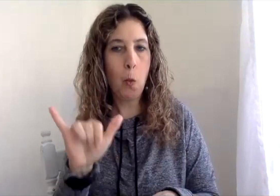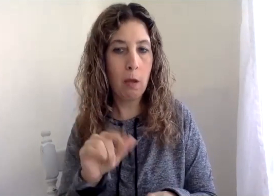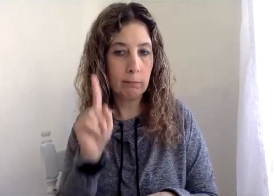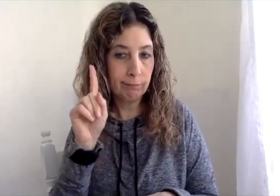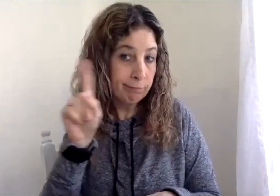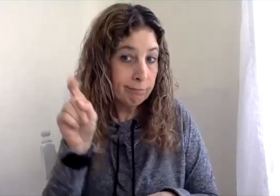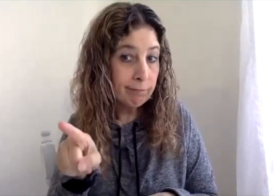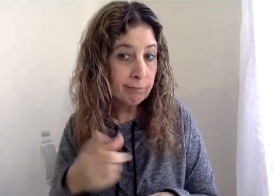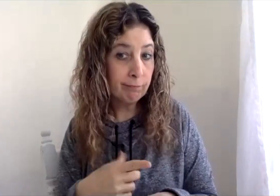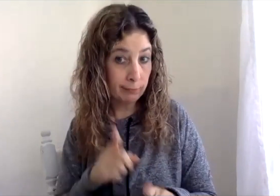The question is.